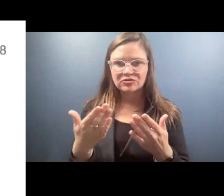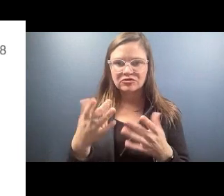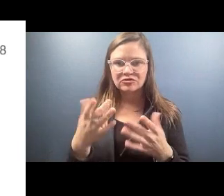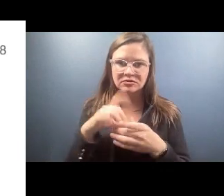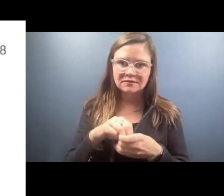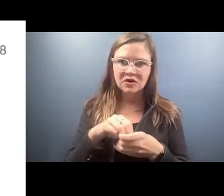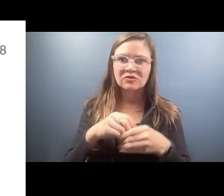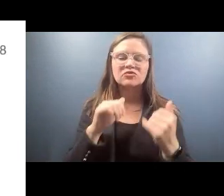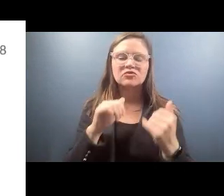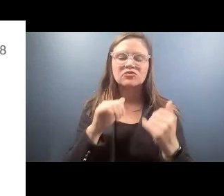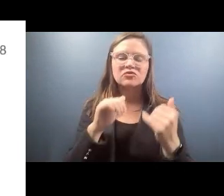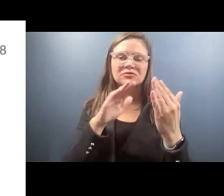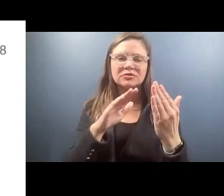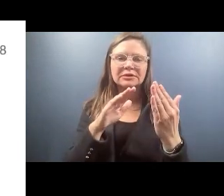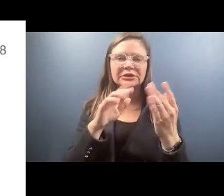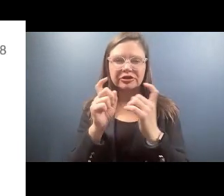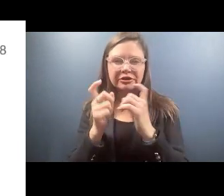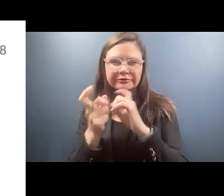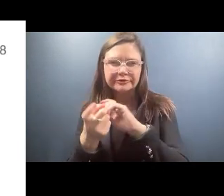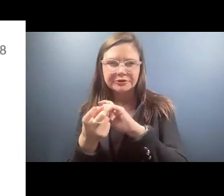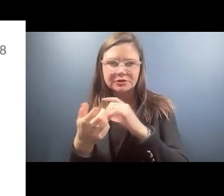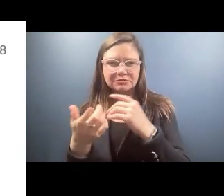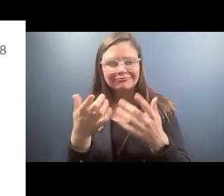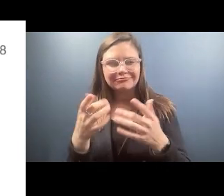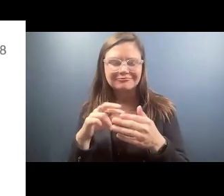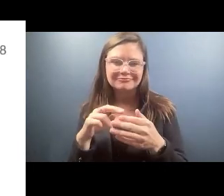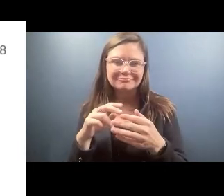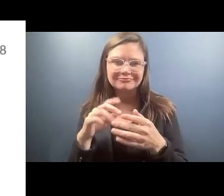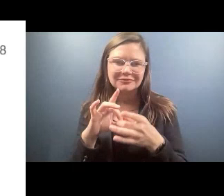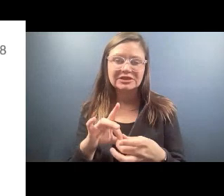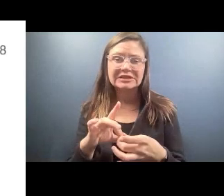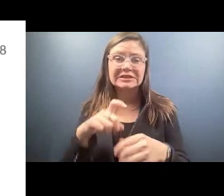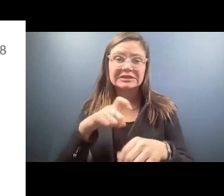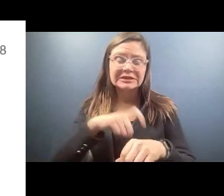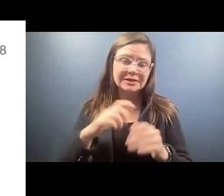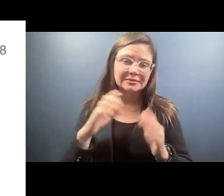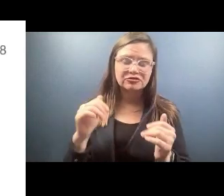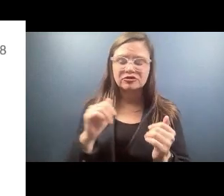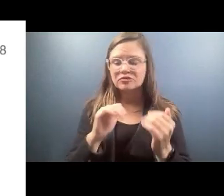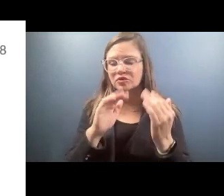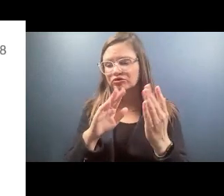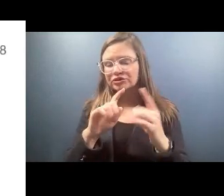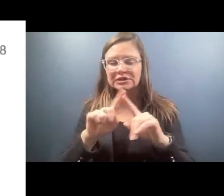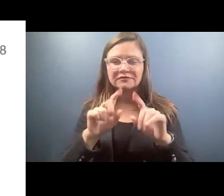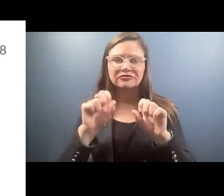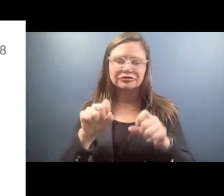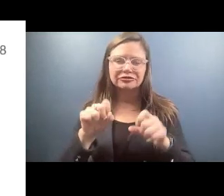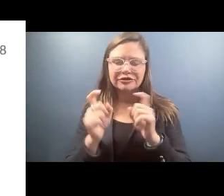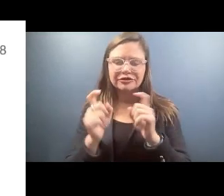or approach when it comes to defining measures and time periods and and things of that nature. And that's OK, That's to be expected.